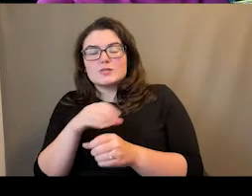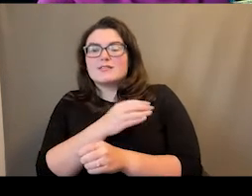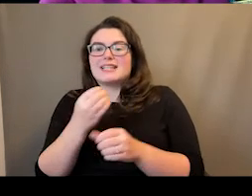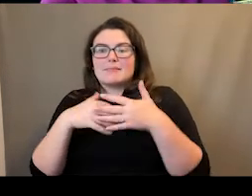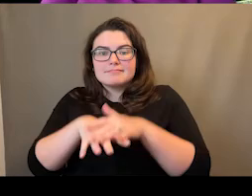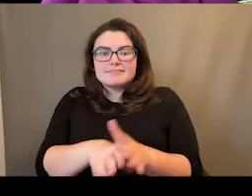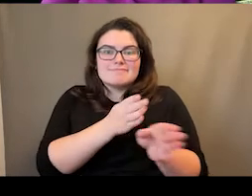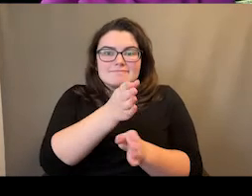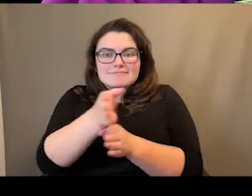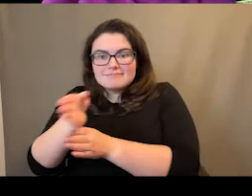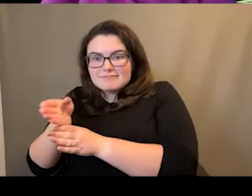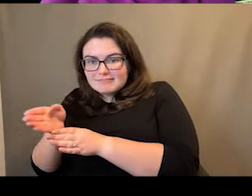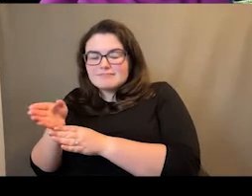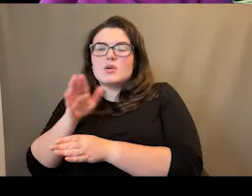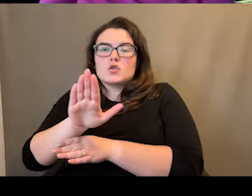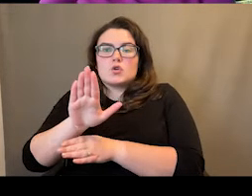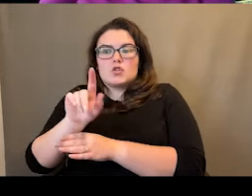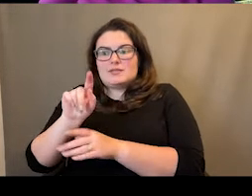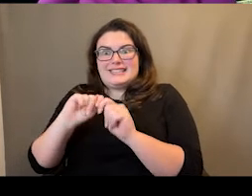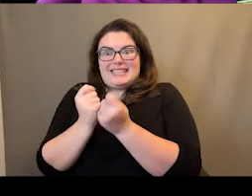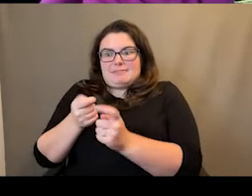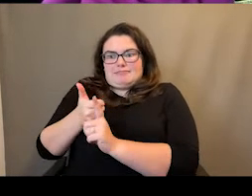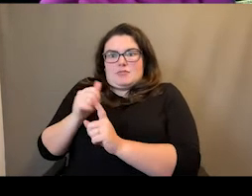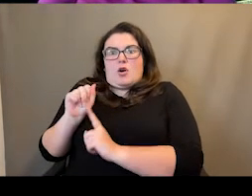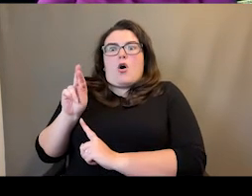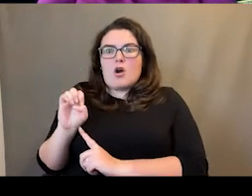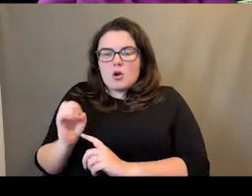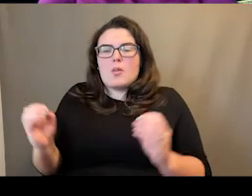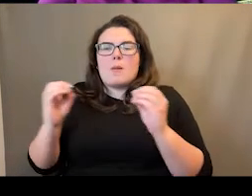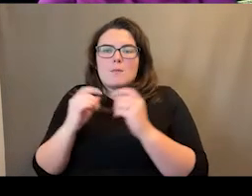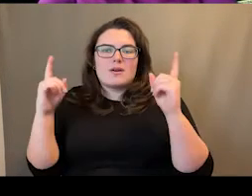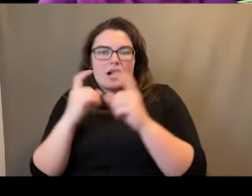or multidisciplinary teams are, the more complex problems and